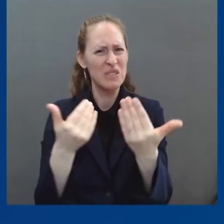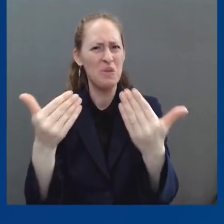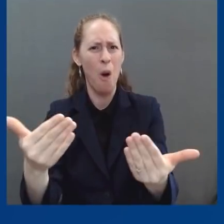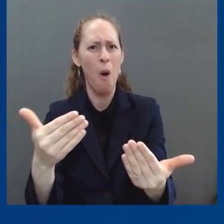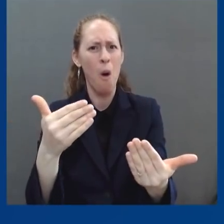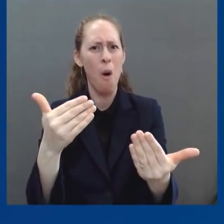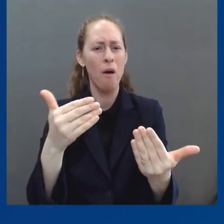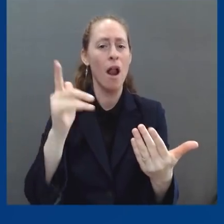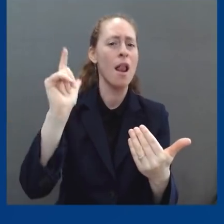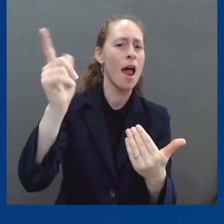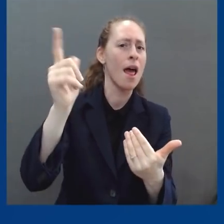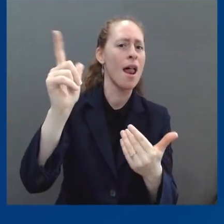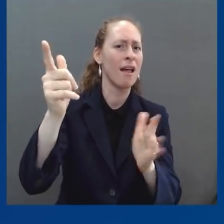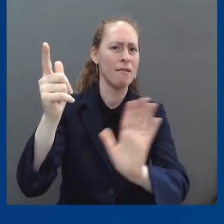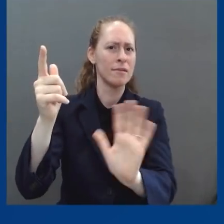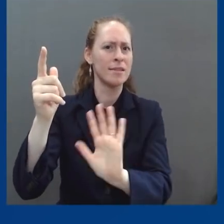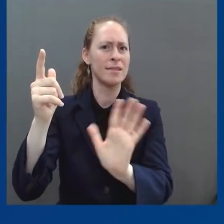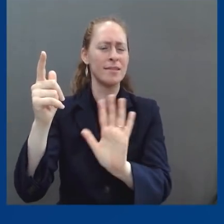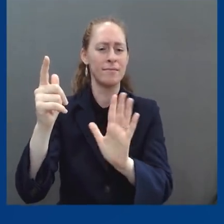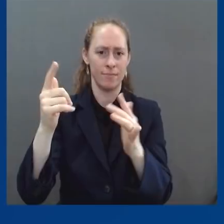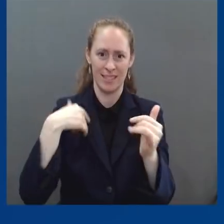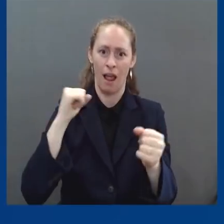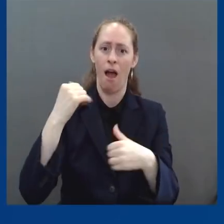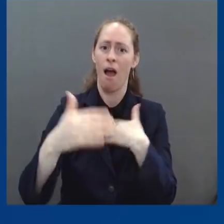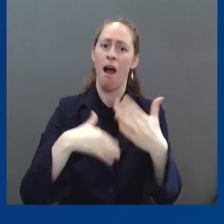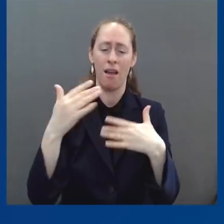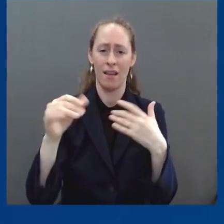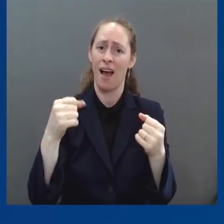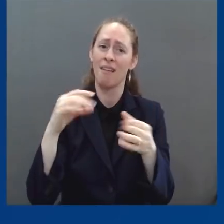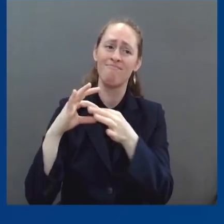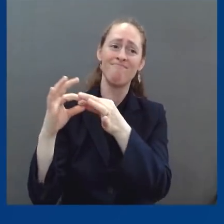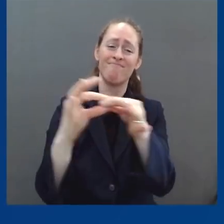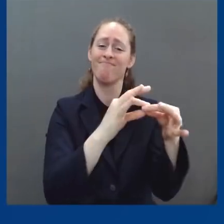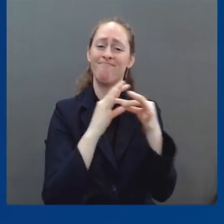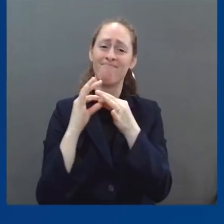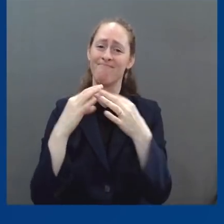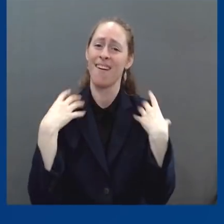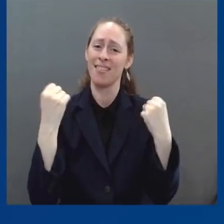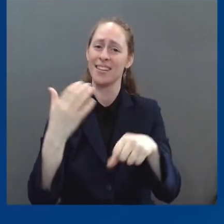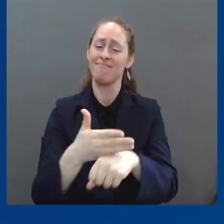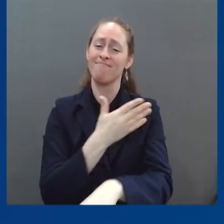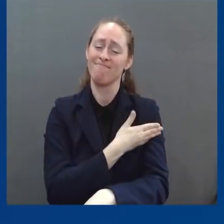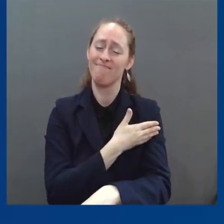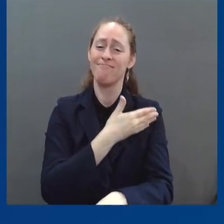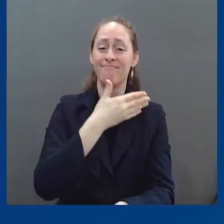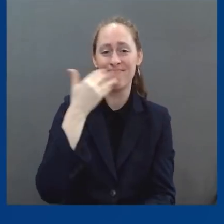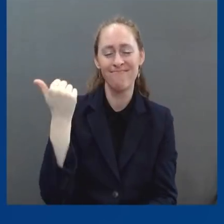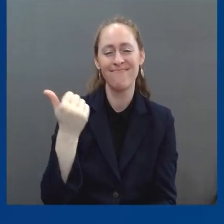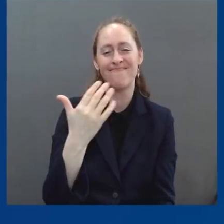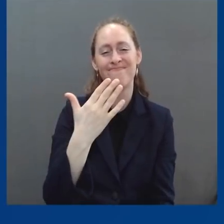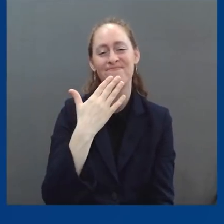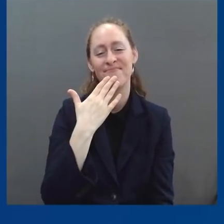Thanks. Back to you, Jeff. Mr. Zients: Well, thanks, Secretary. With that, Kevin, let's open it up for some questions. Kevin?